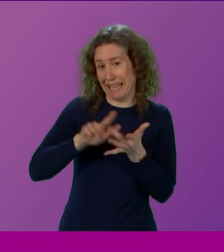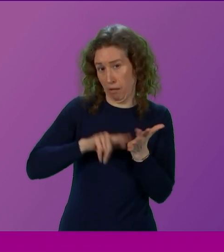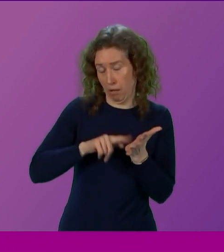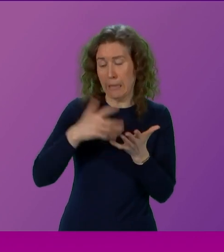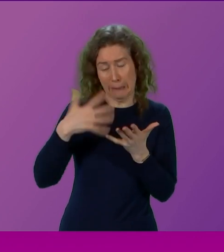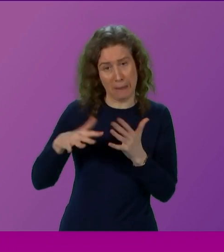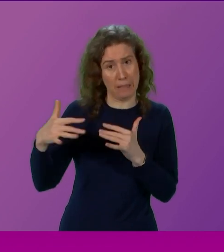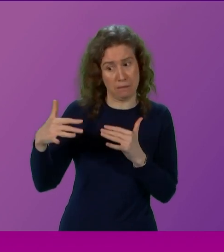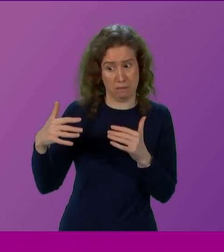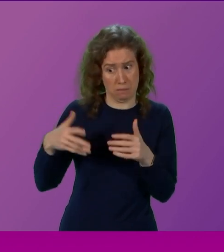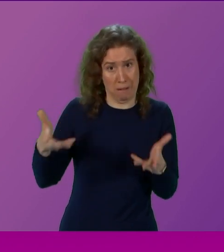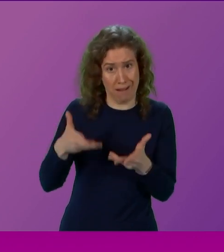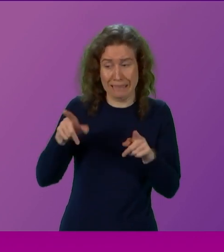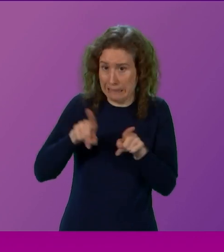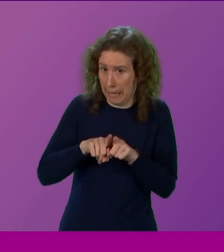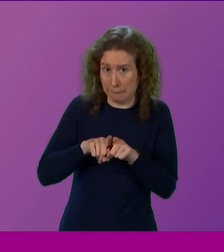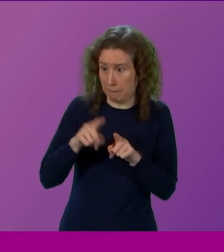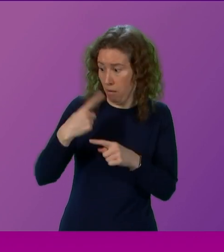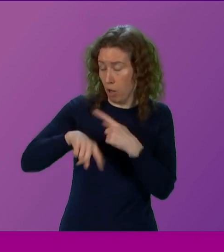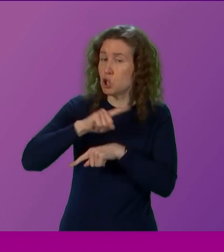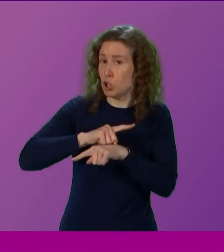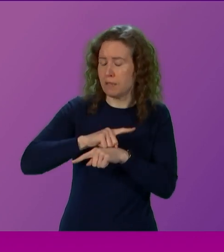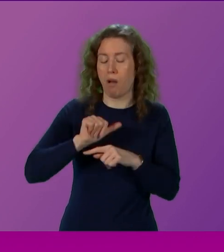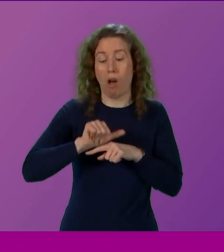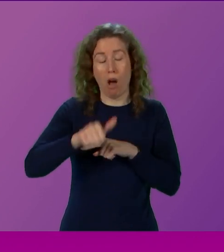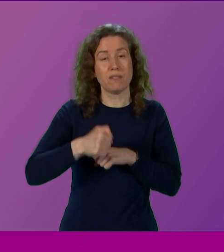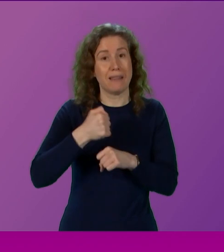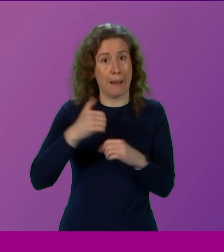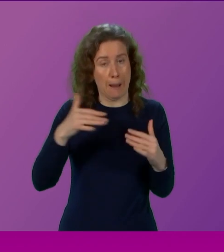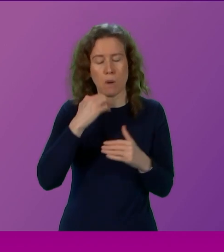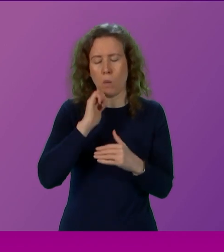fixture last year. After the game, there will be a fundraising dinner to benefit two charities: